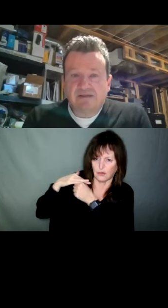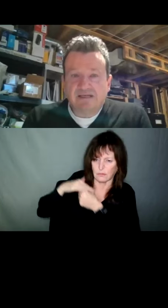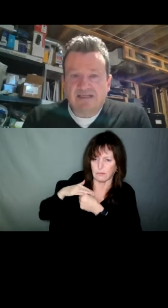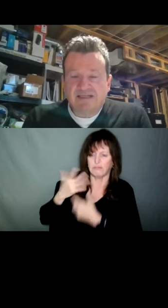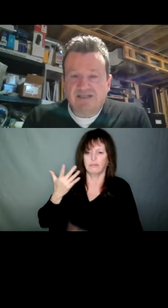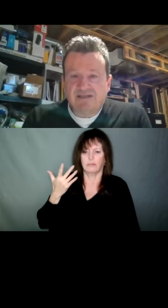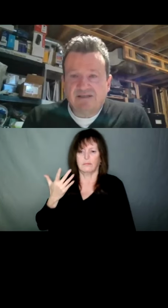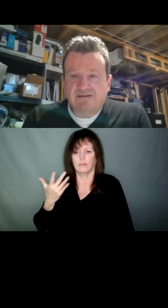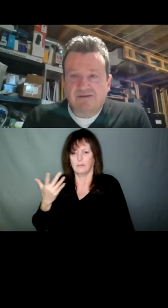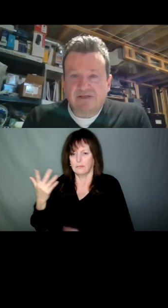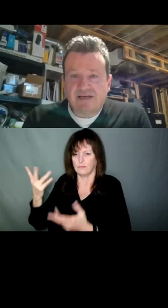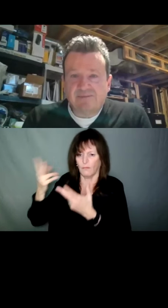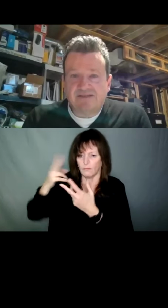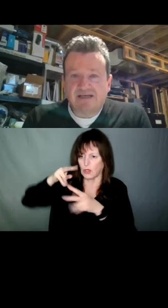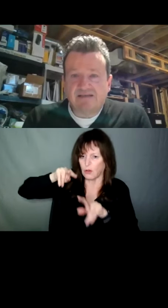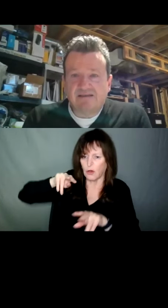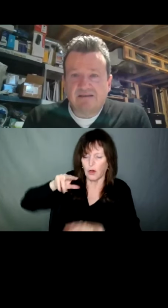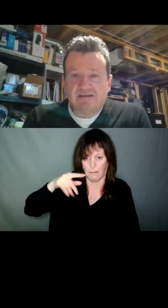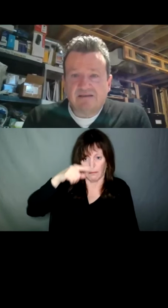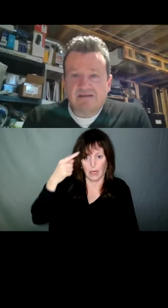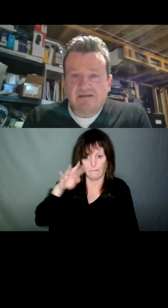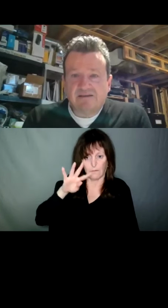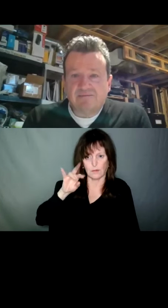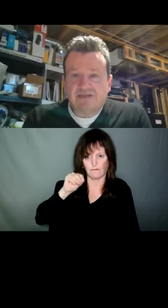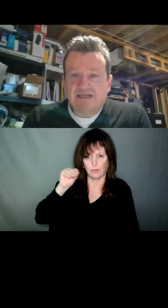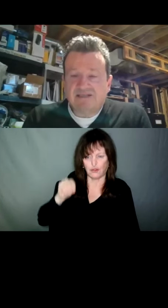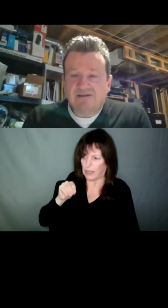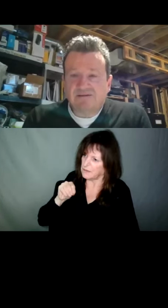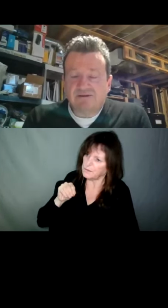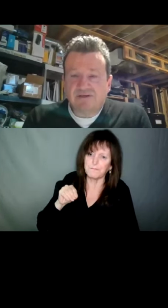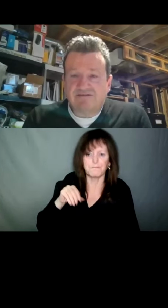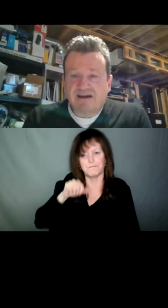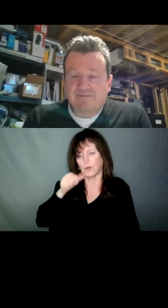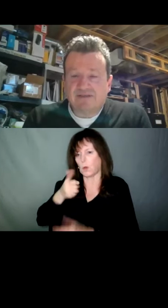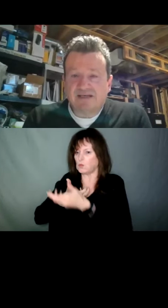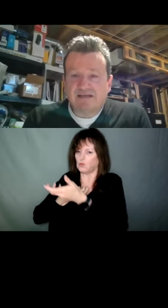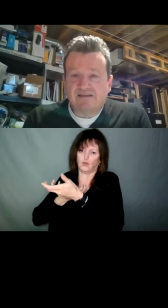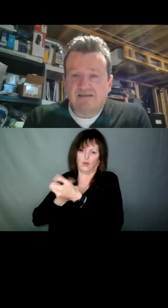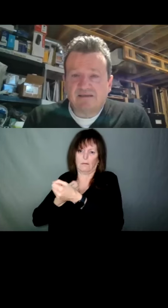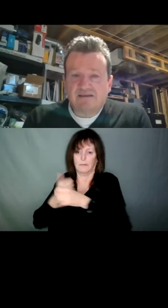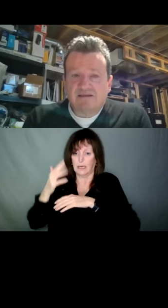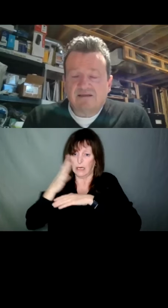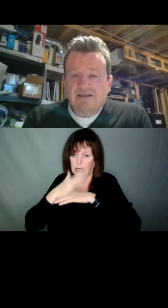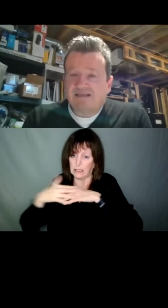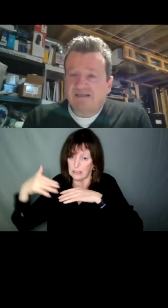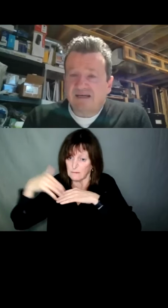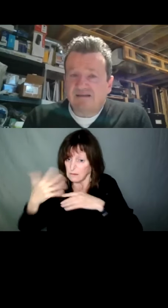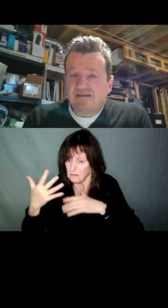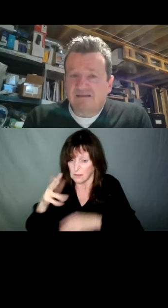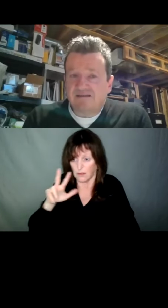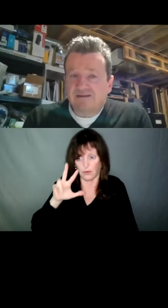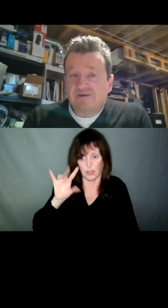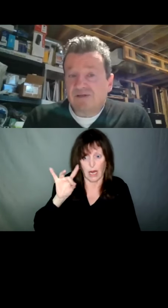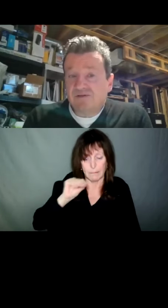trauma, discrimination , areas we looked at in vaccine confidence